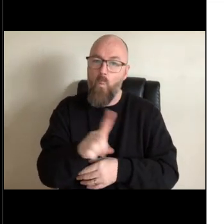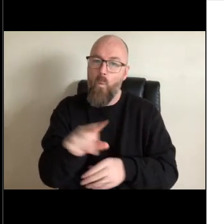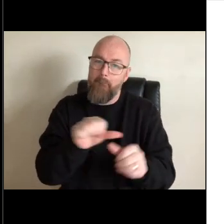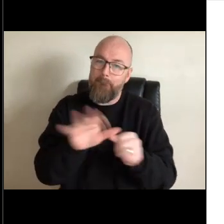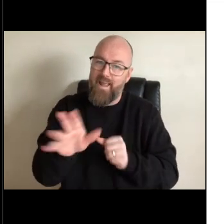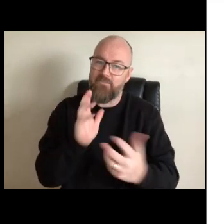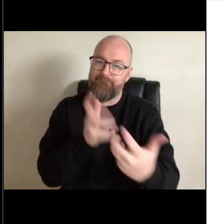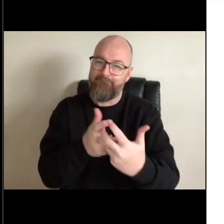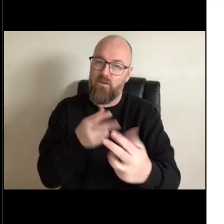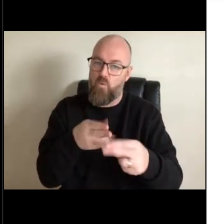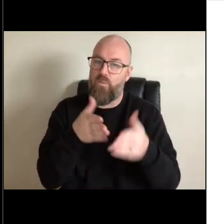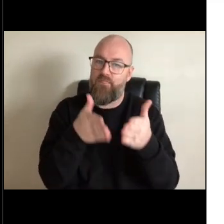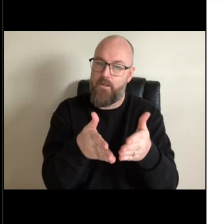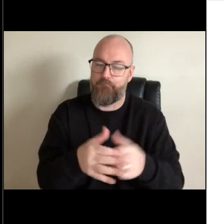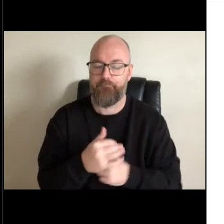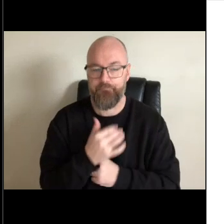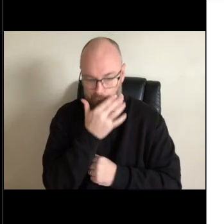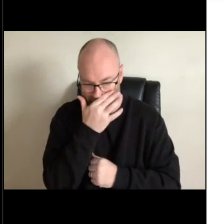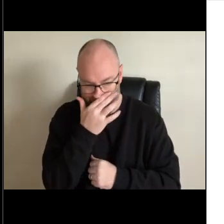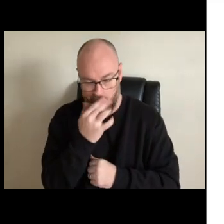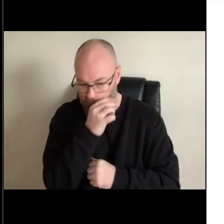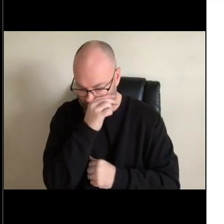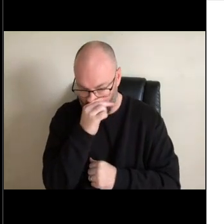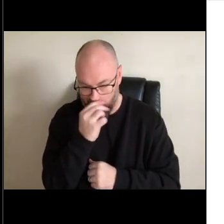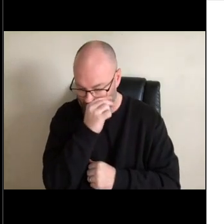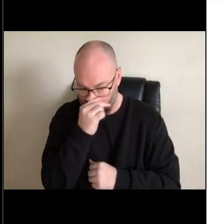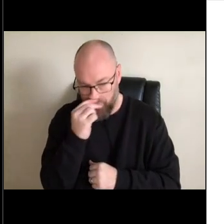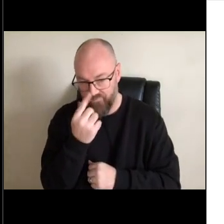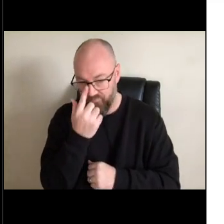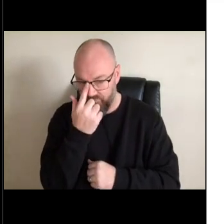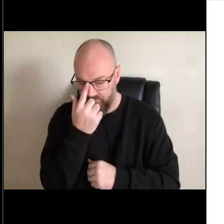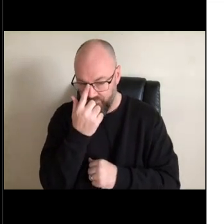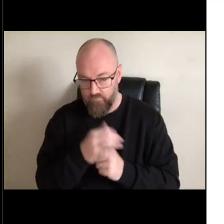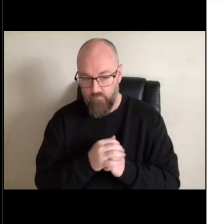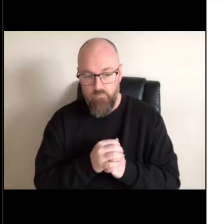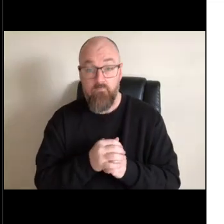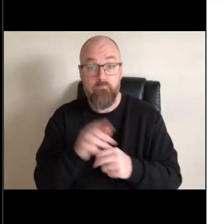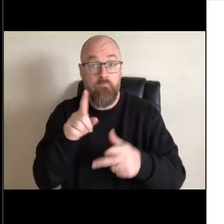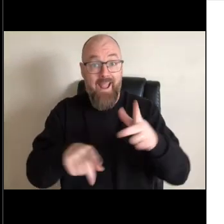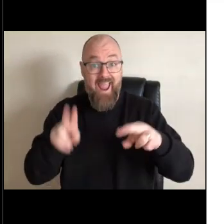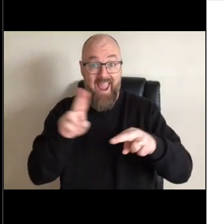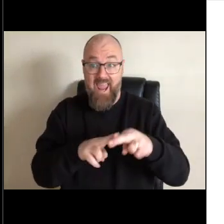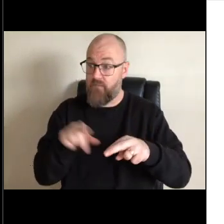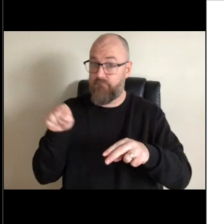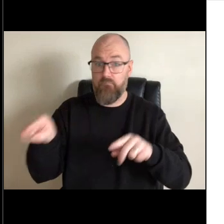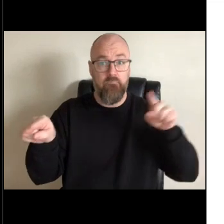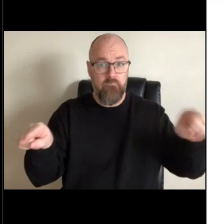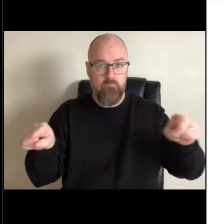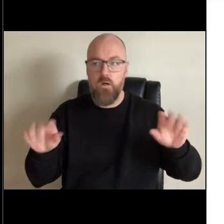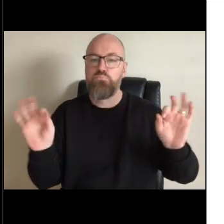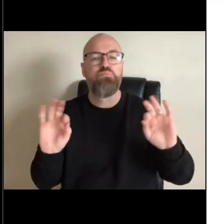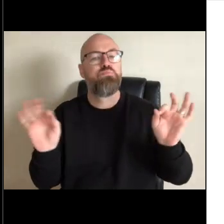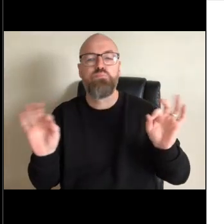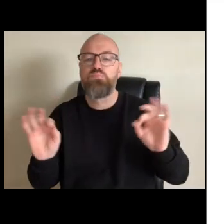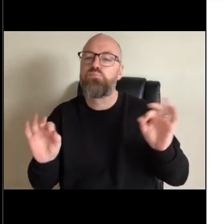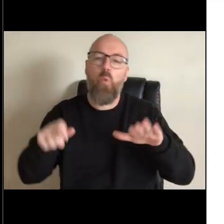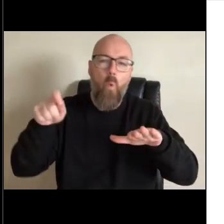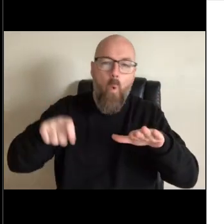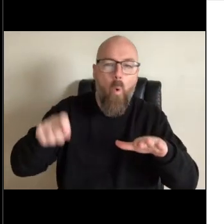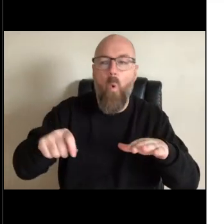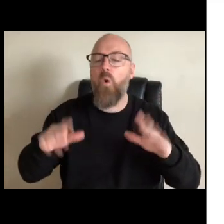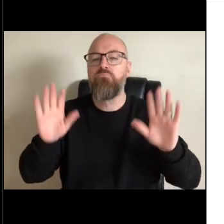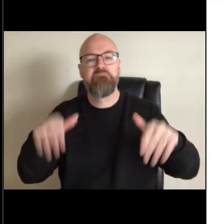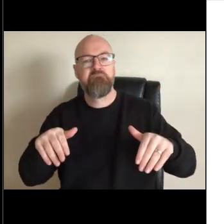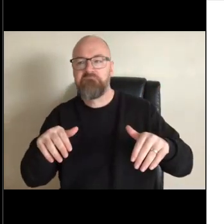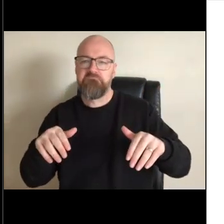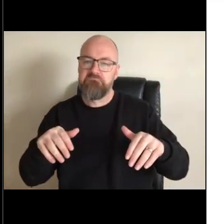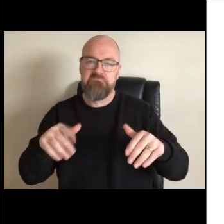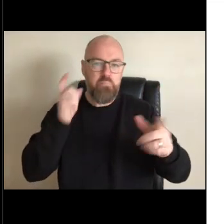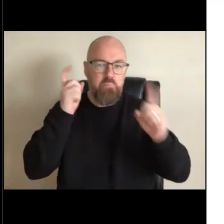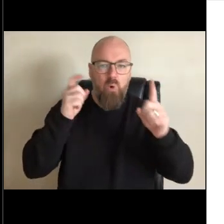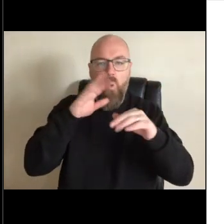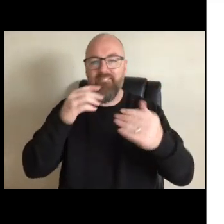those decisions so if the parents are not in court and there's no issues around safety then I would